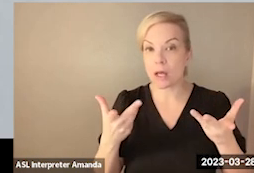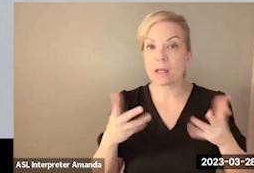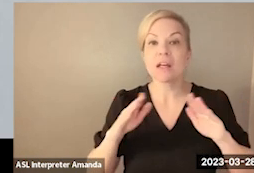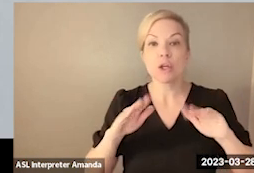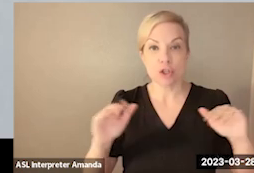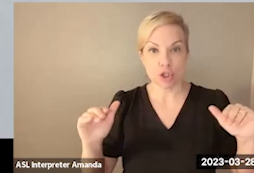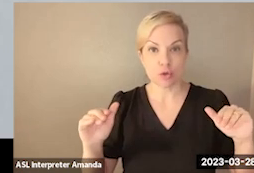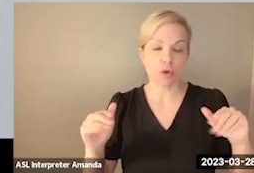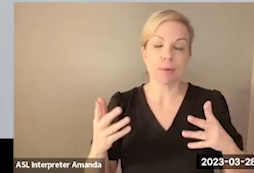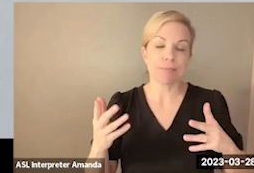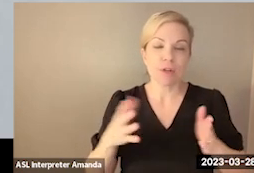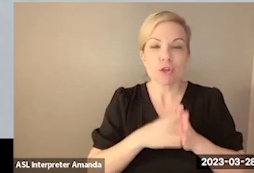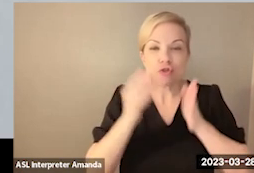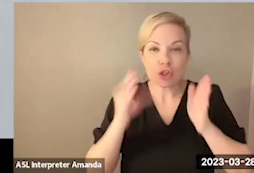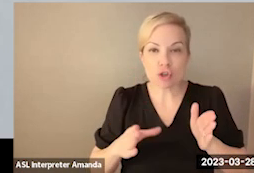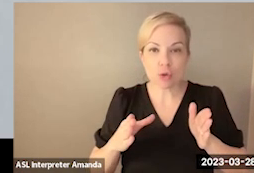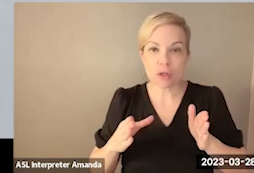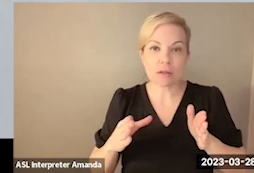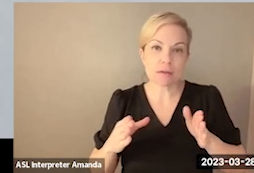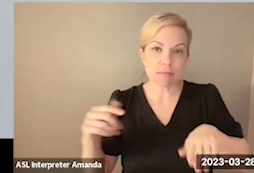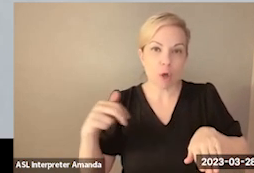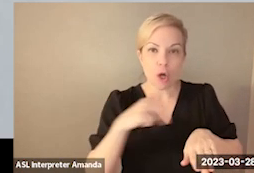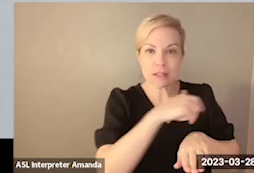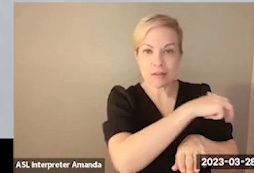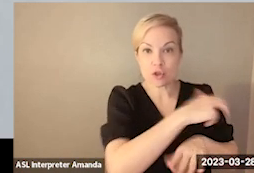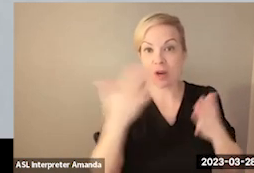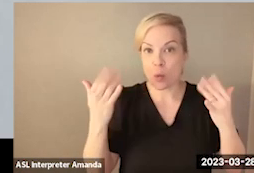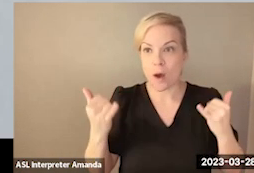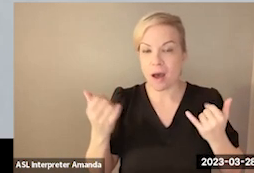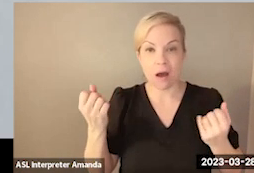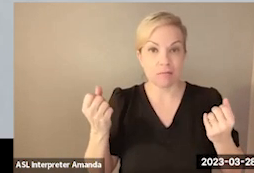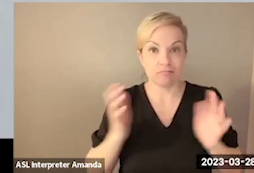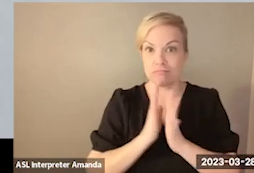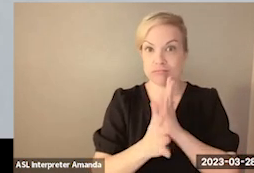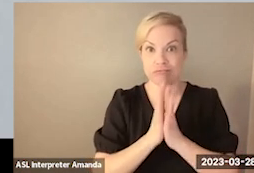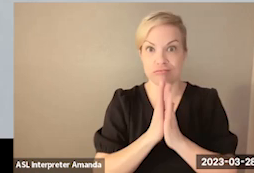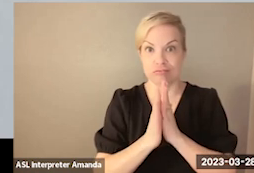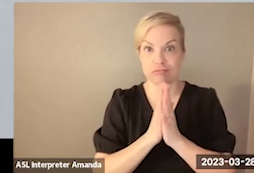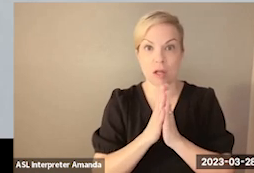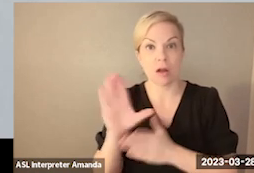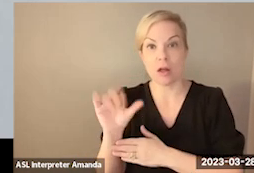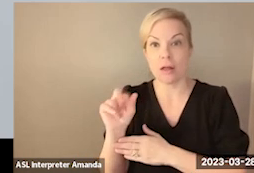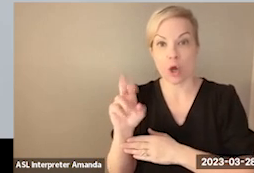Debbie Stine, Science & Technology Policy Academy: because only like less than 1% of cars stopped on this Debbie Stine, Science & Technology Policy Academy: way to go from the neighborhood to the local school.